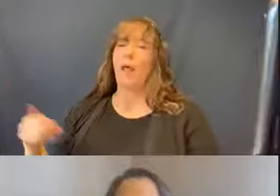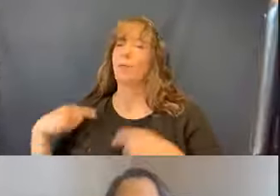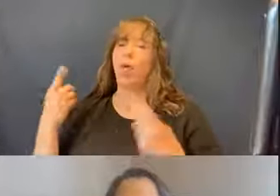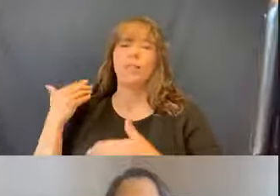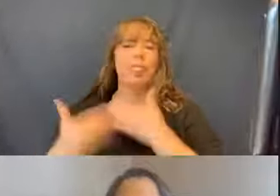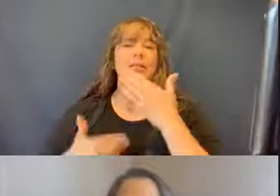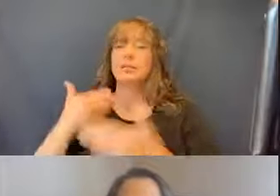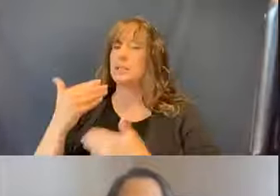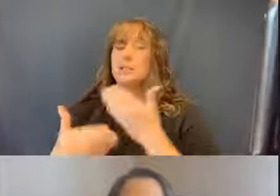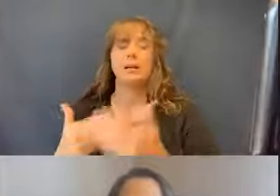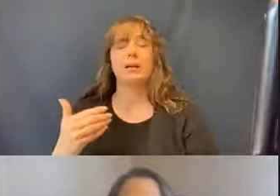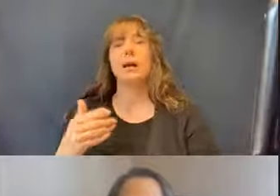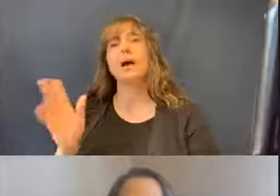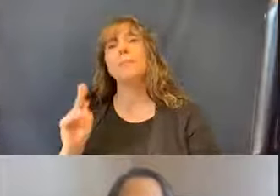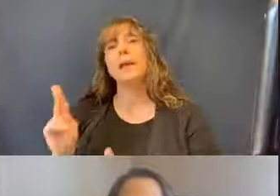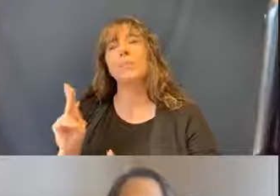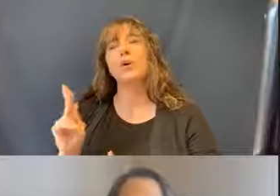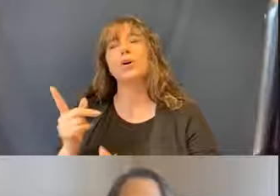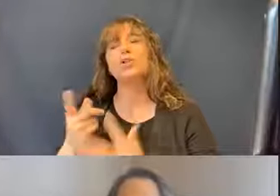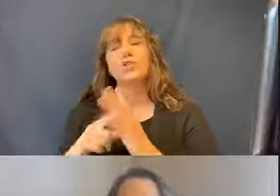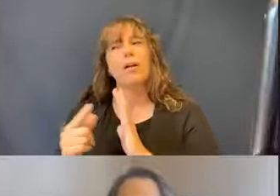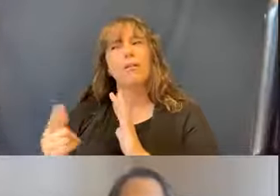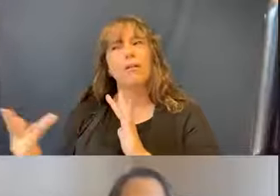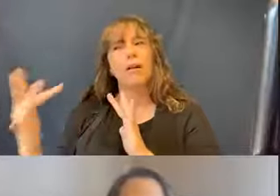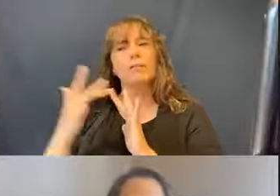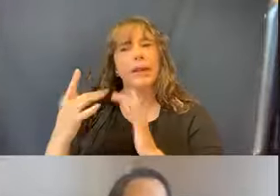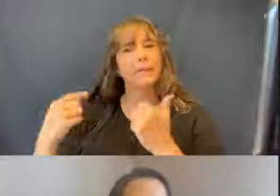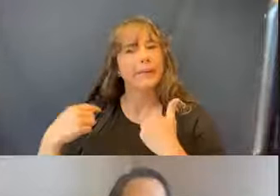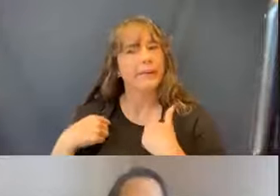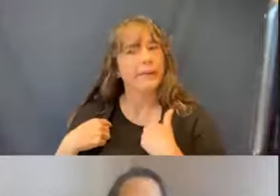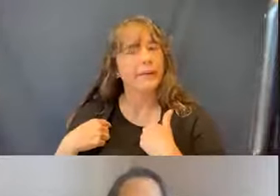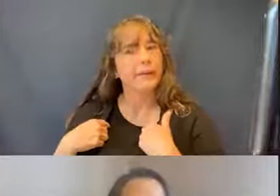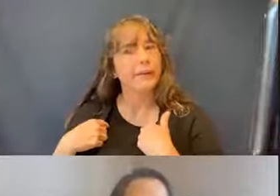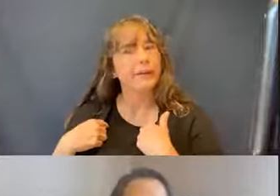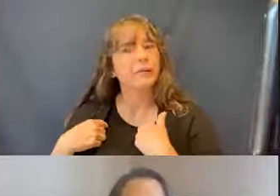me through various methods, either they heard about me through their professors, through